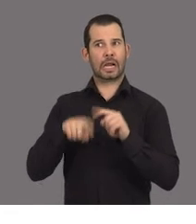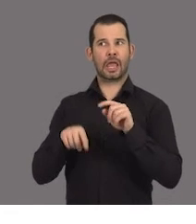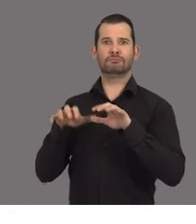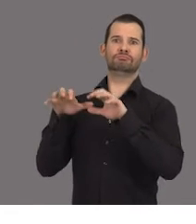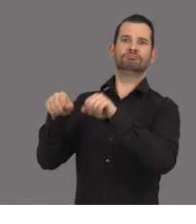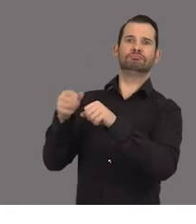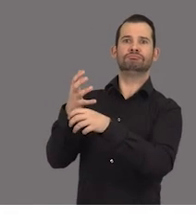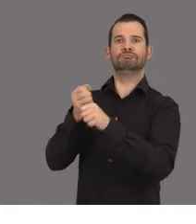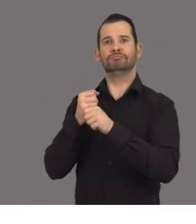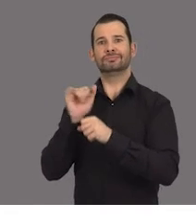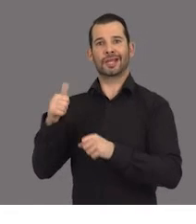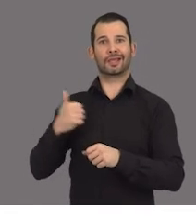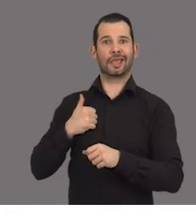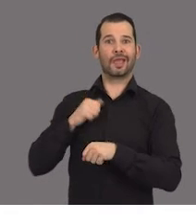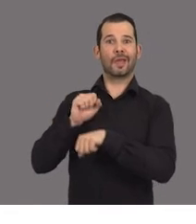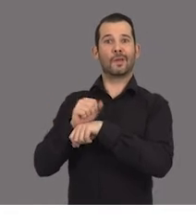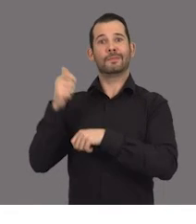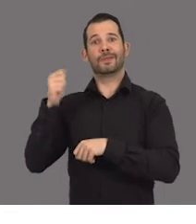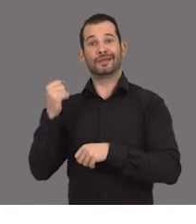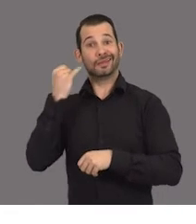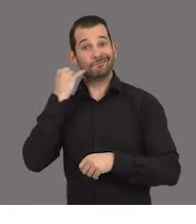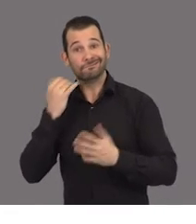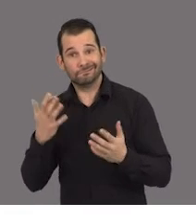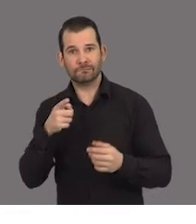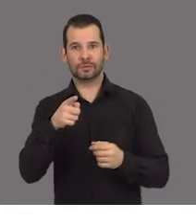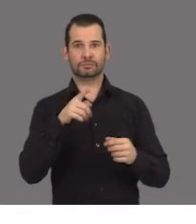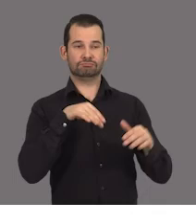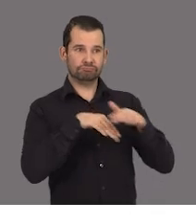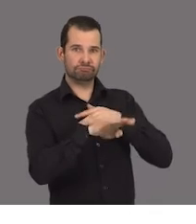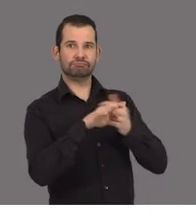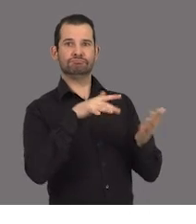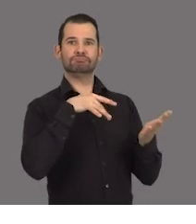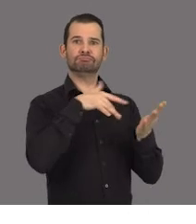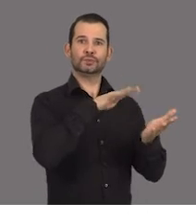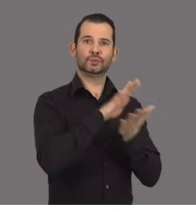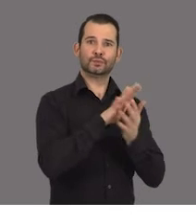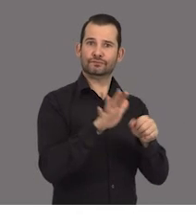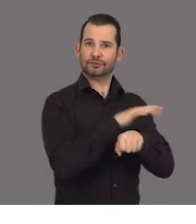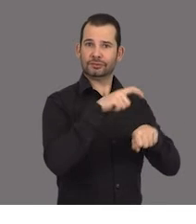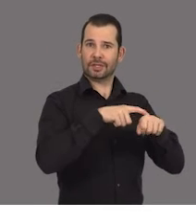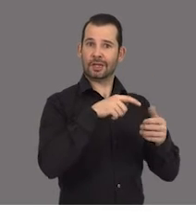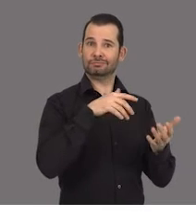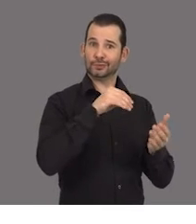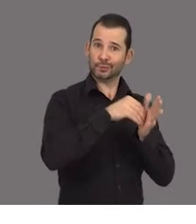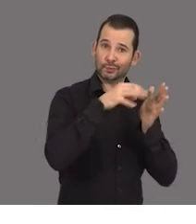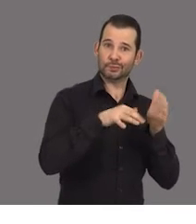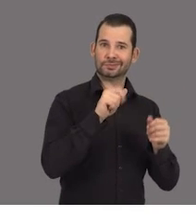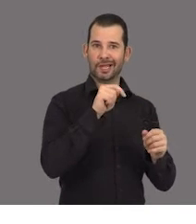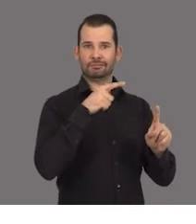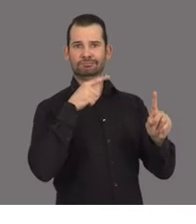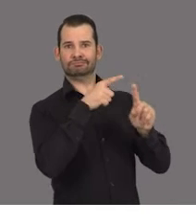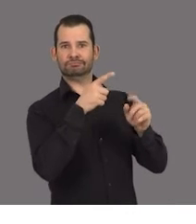institution for a total of more than 13 weeks in the year, unless you had an